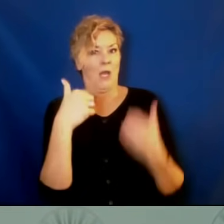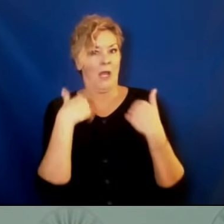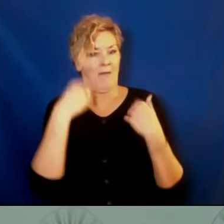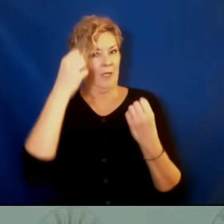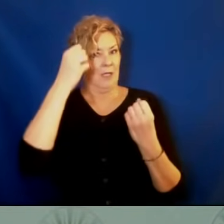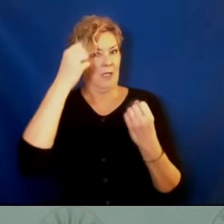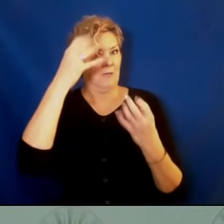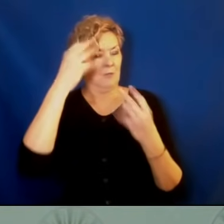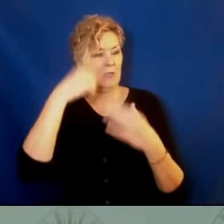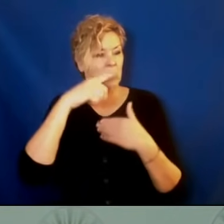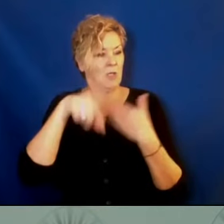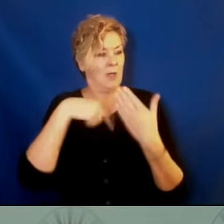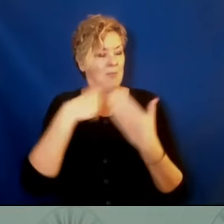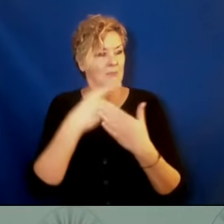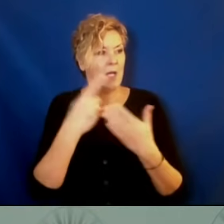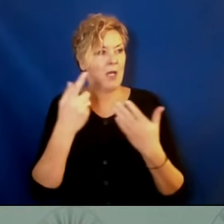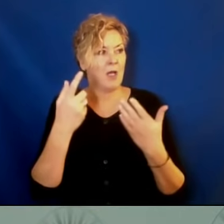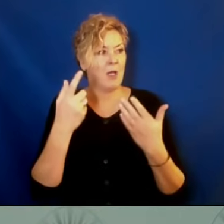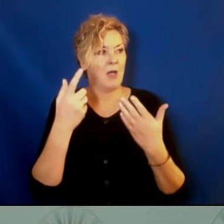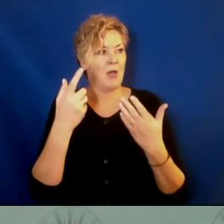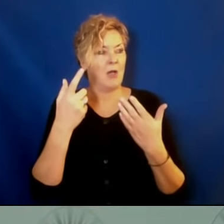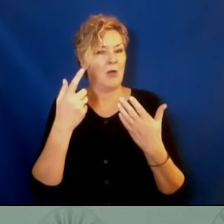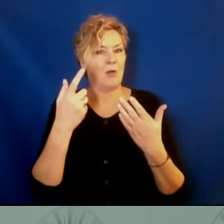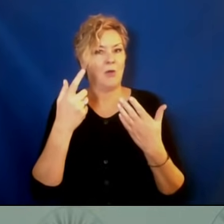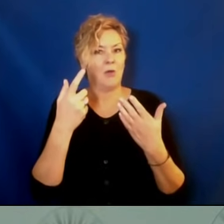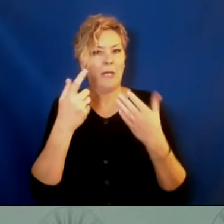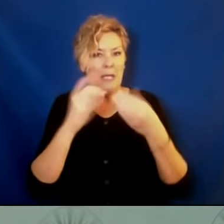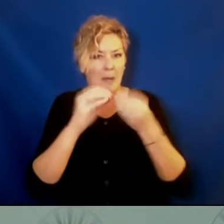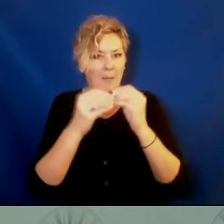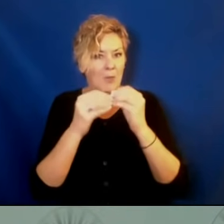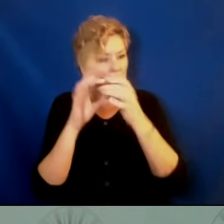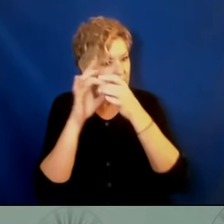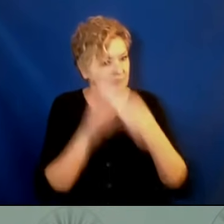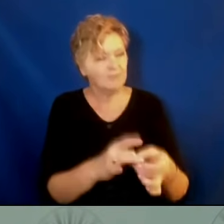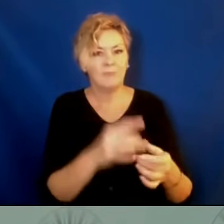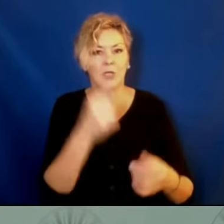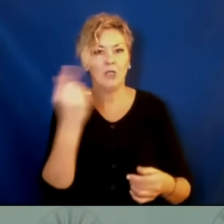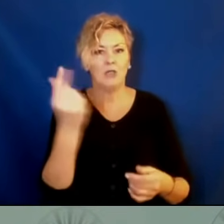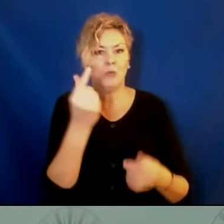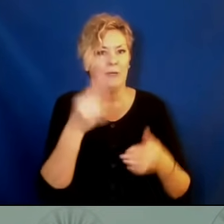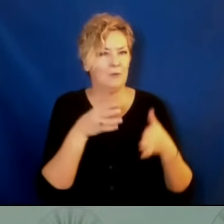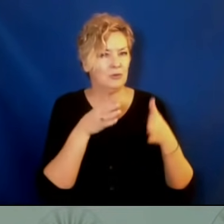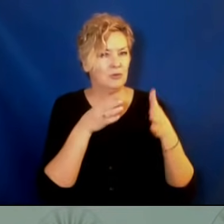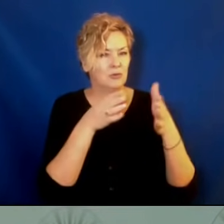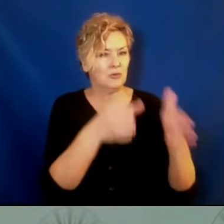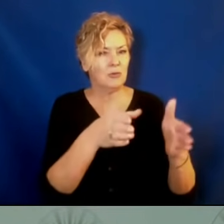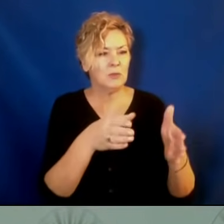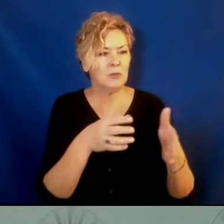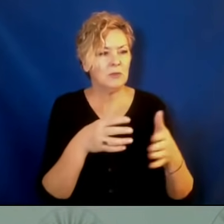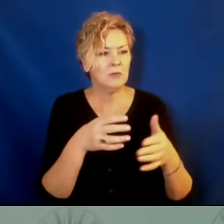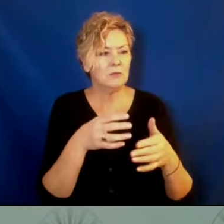address areas like the Granville strip before hollowing and how does this factor into an event like It's not about stopping our lives nor is it